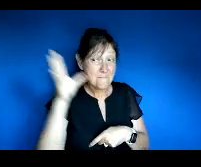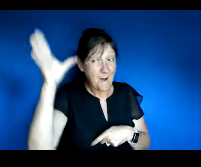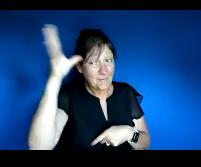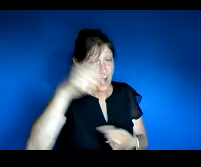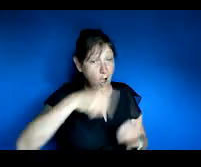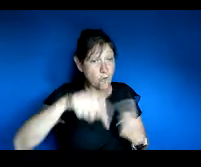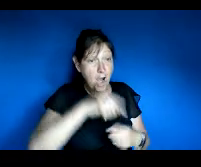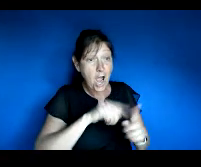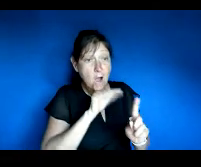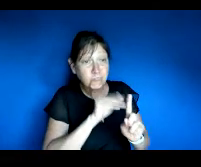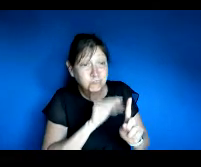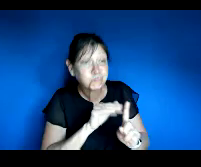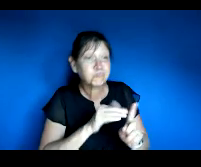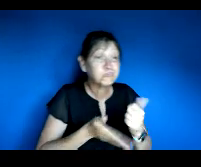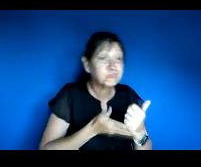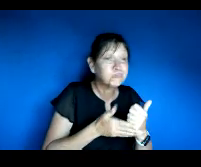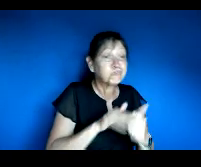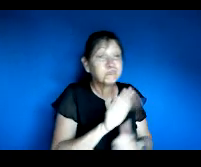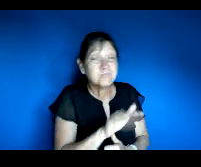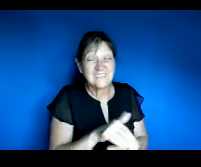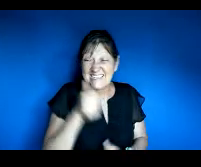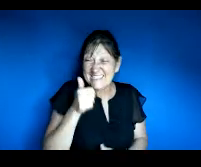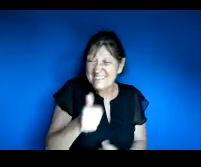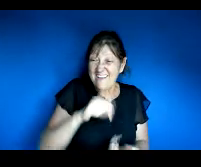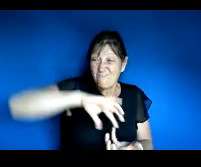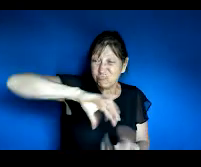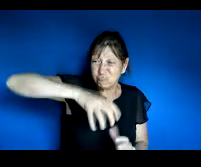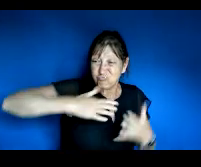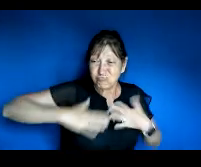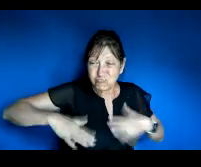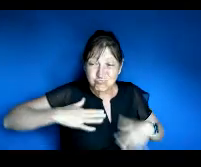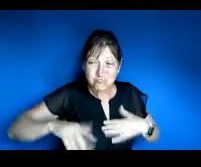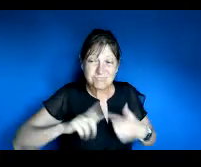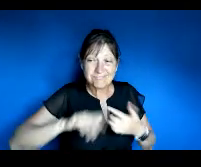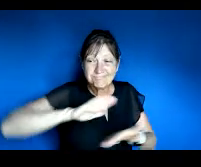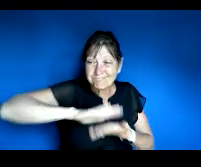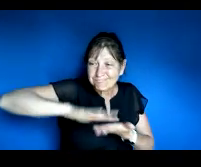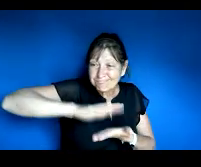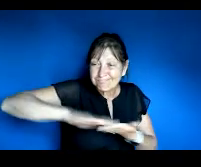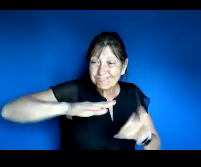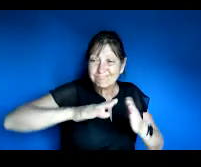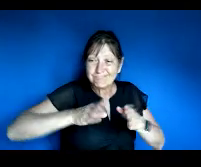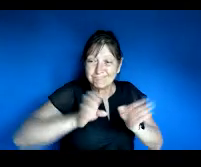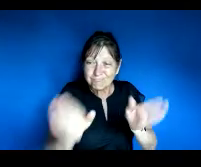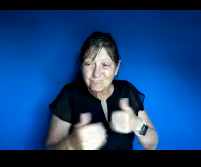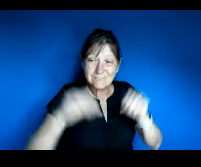You need to do your laundry, clean your room, you know, take care of yourself, exercise, eat,